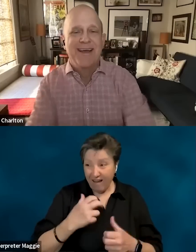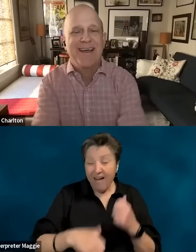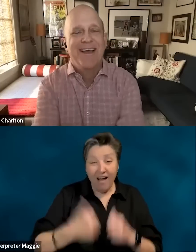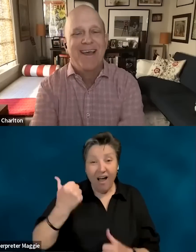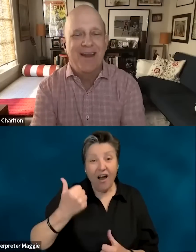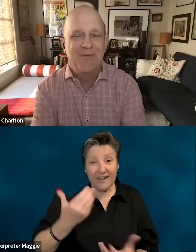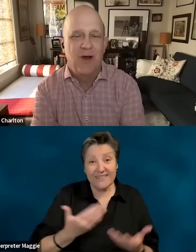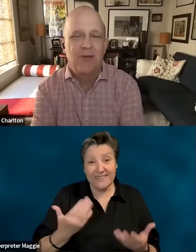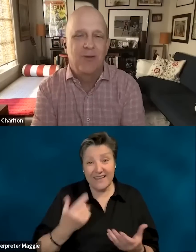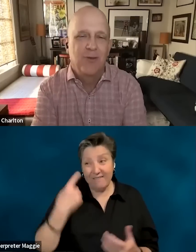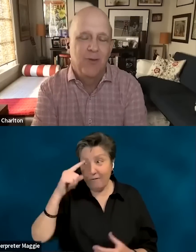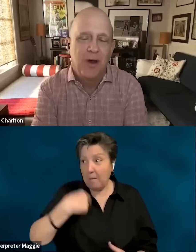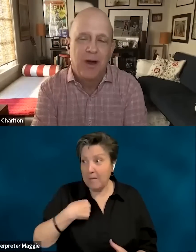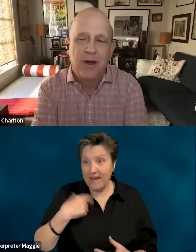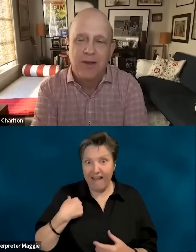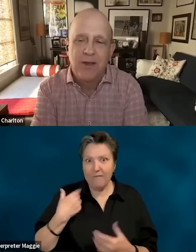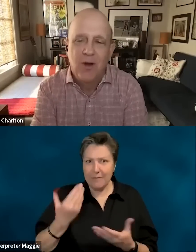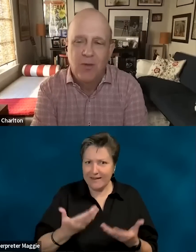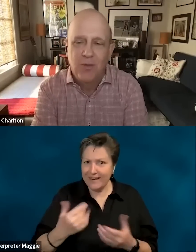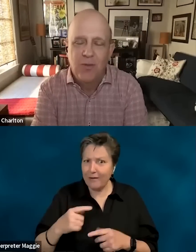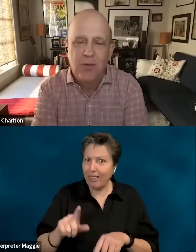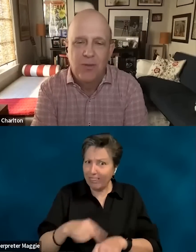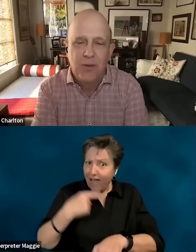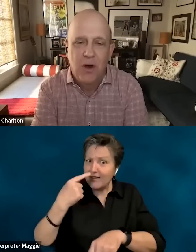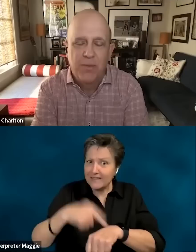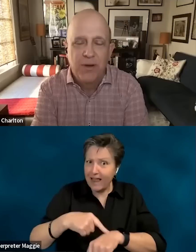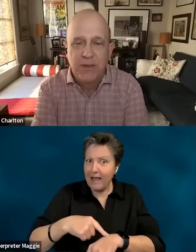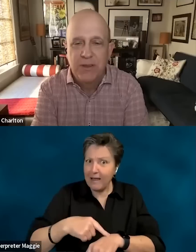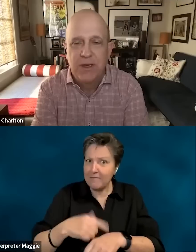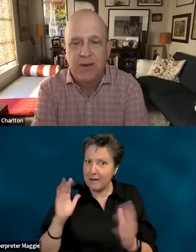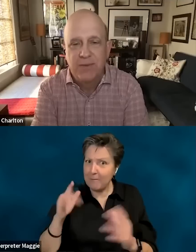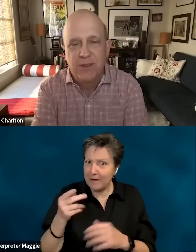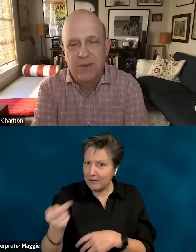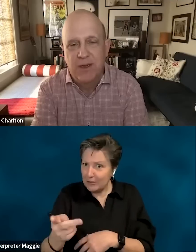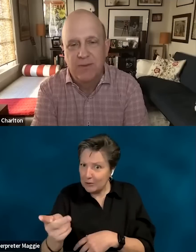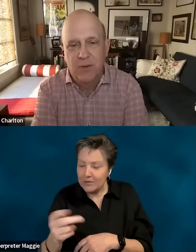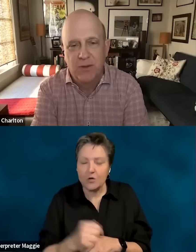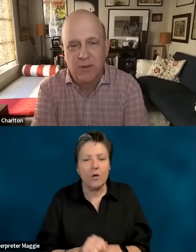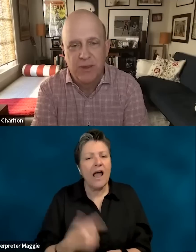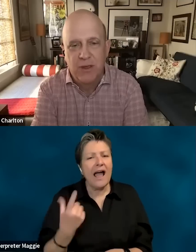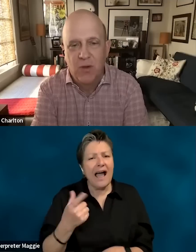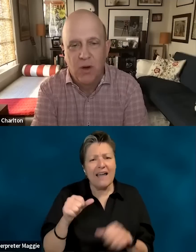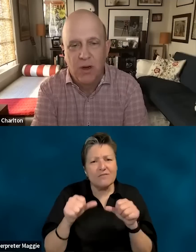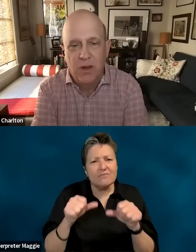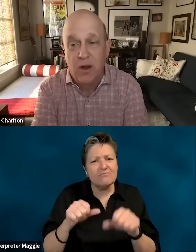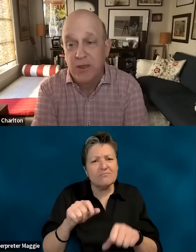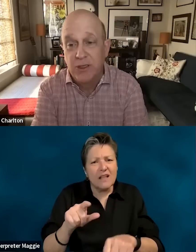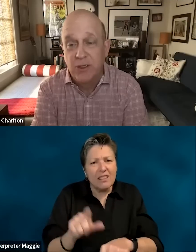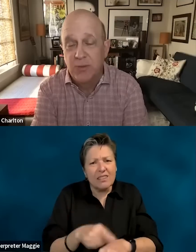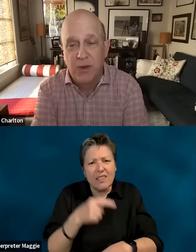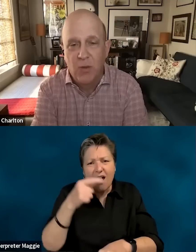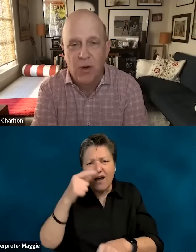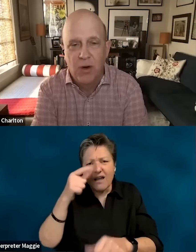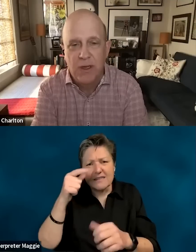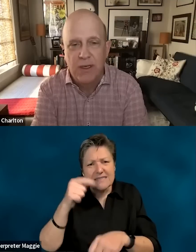and I've gone through long periods of times sometimes where there's been no work, auditions but no work.